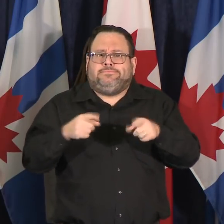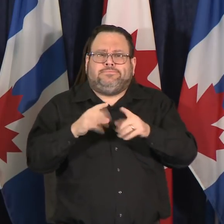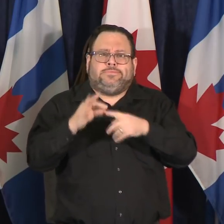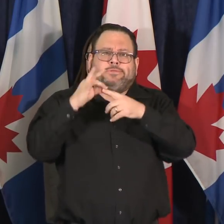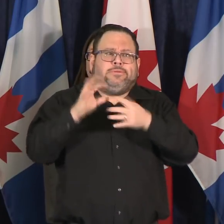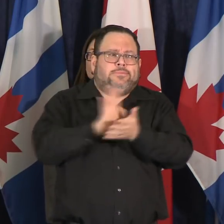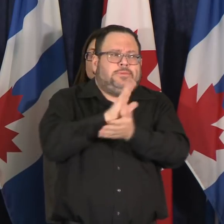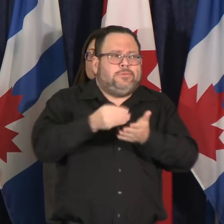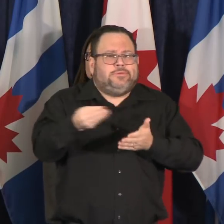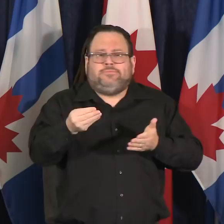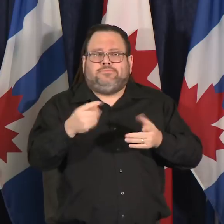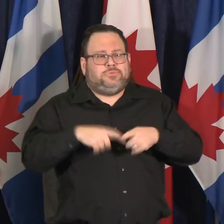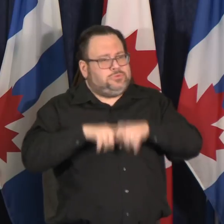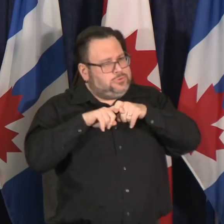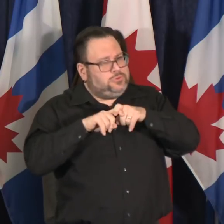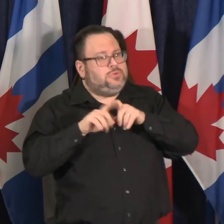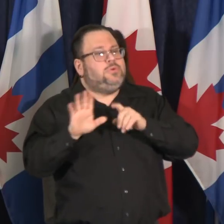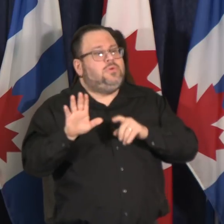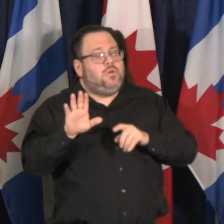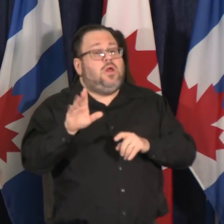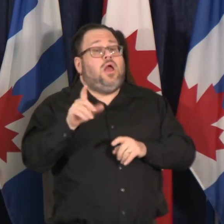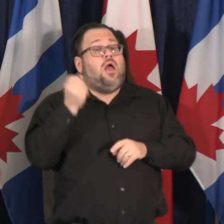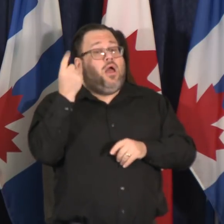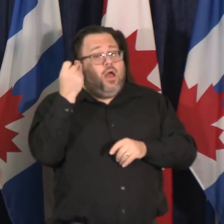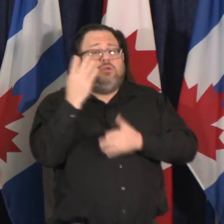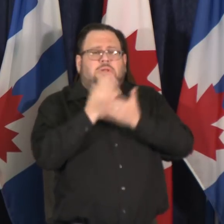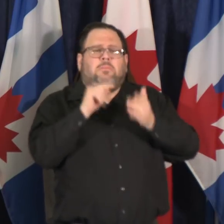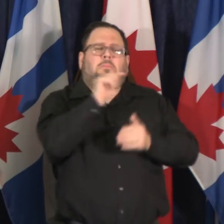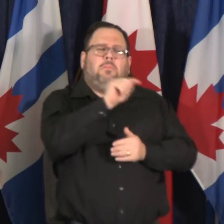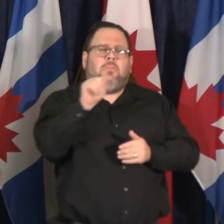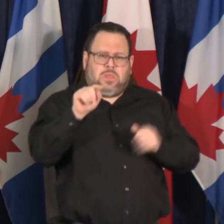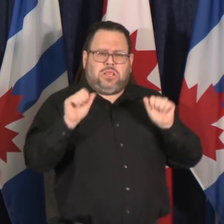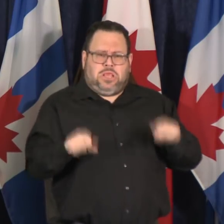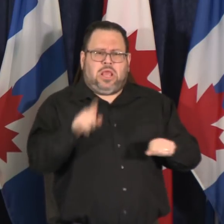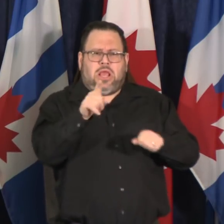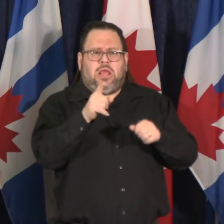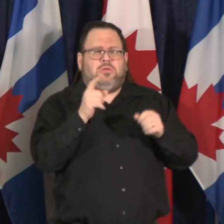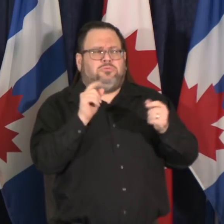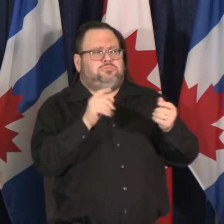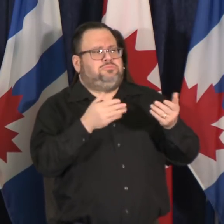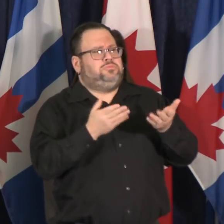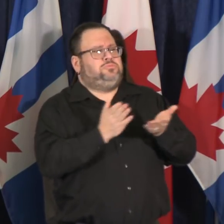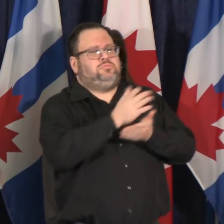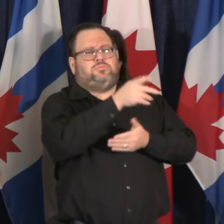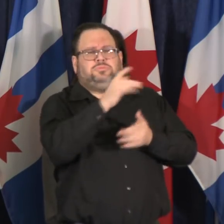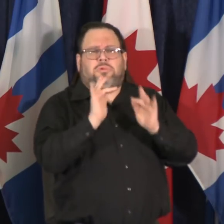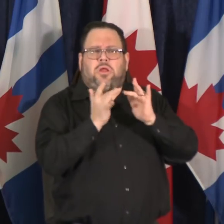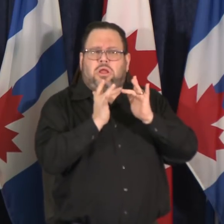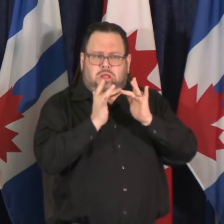enforcement of expired business licenses will be suspended just as importantly